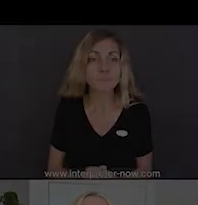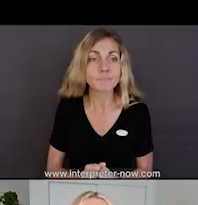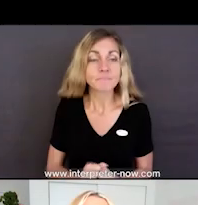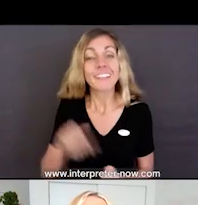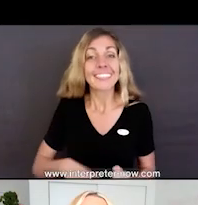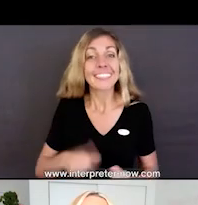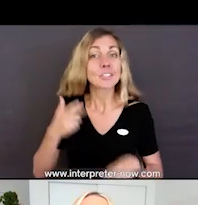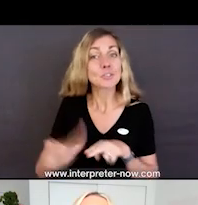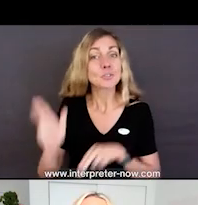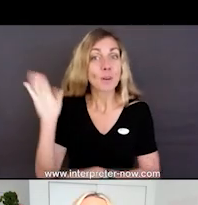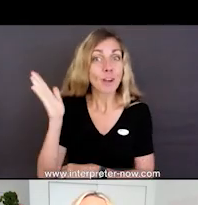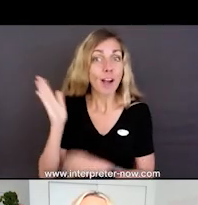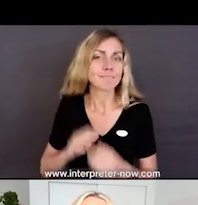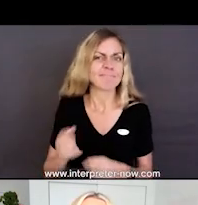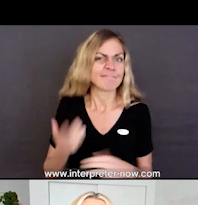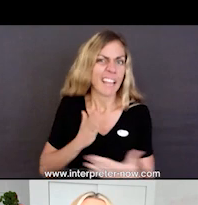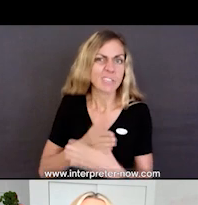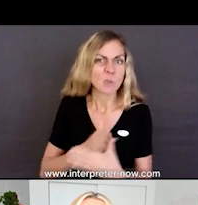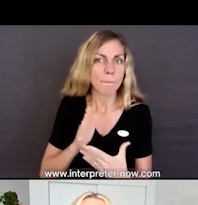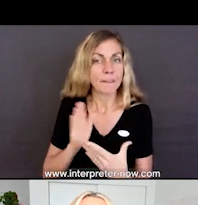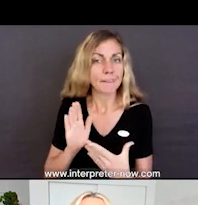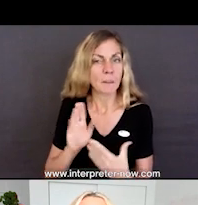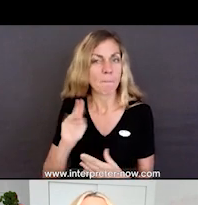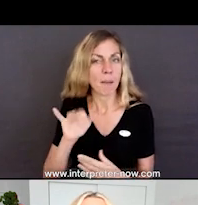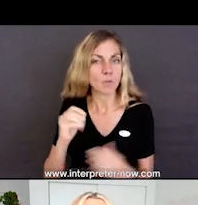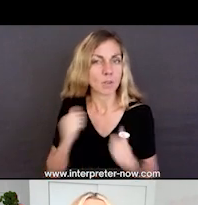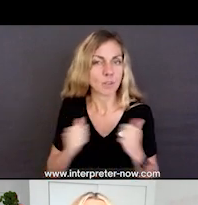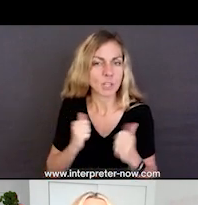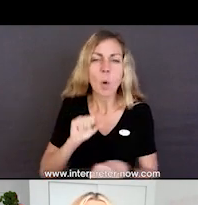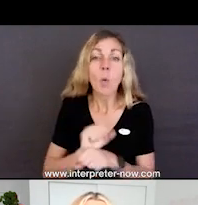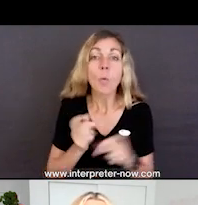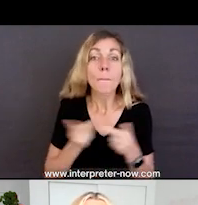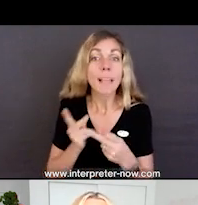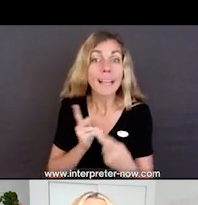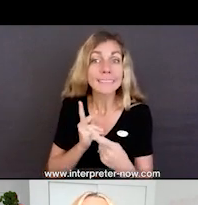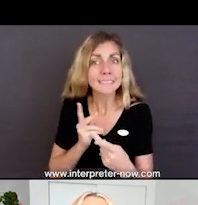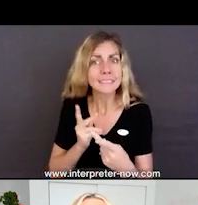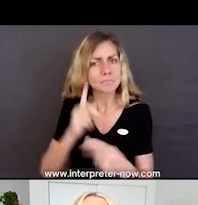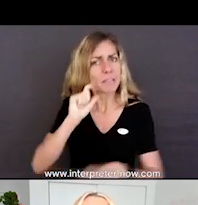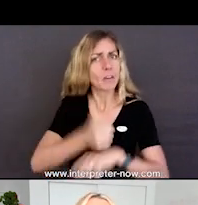This is a short talk about Interrupting Microaggressions: Workplace Interventions for Calling People